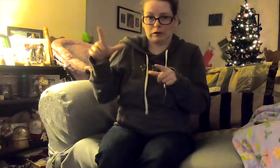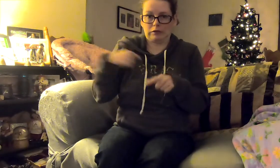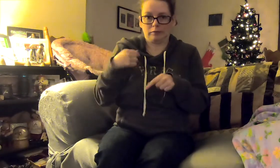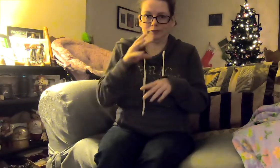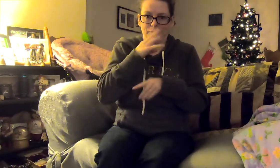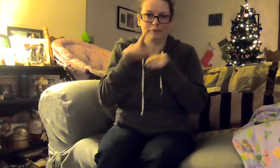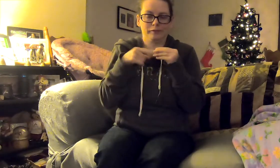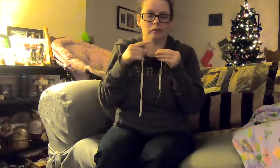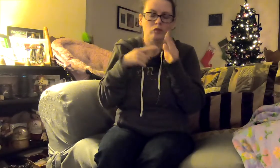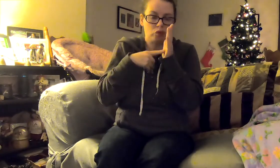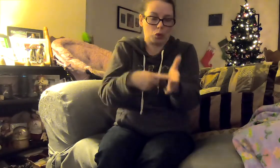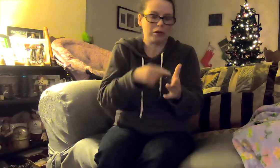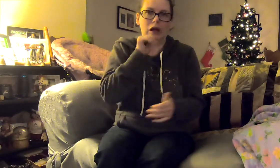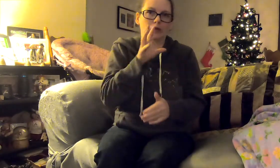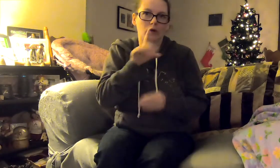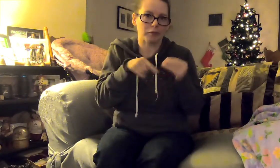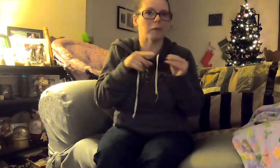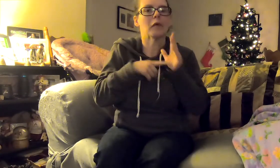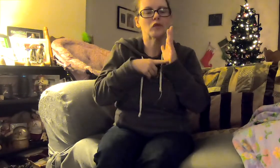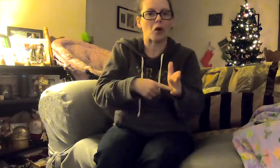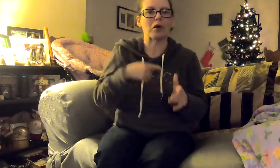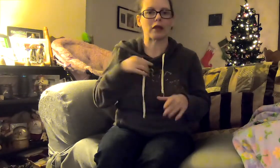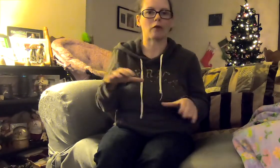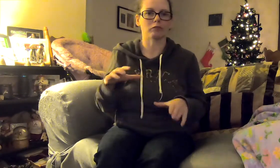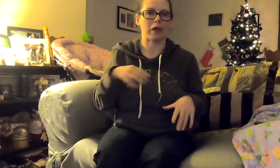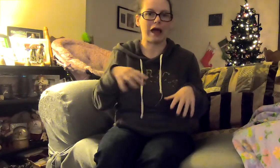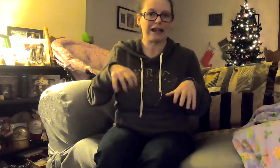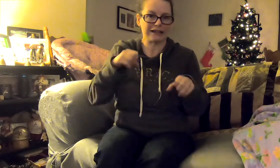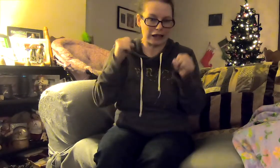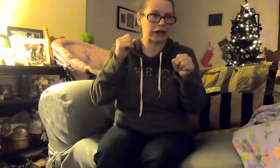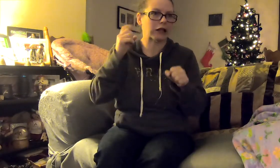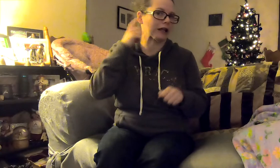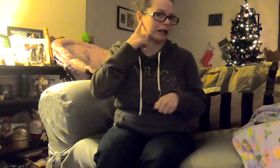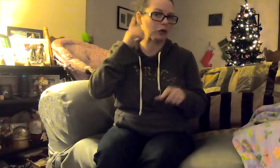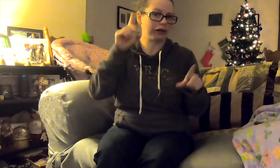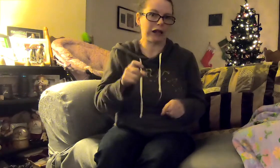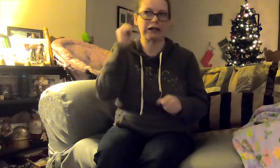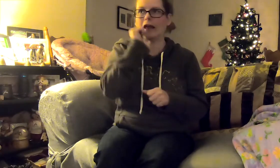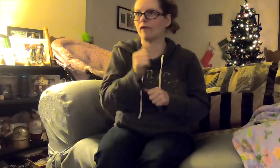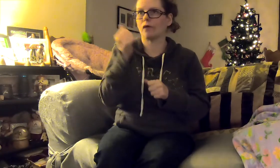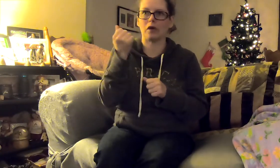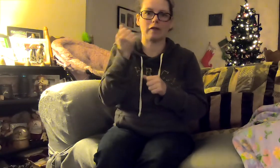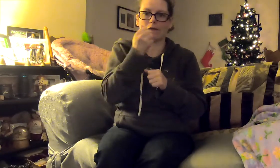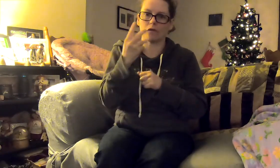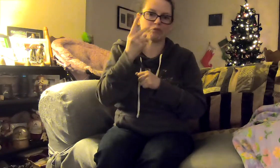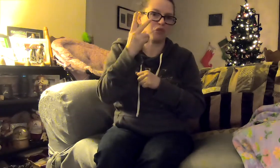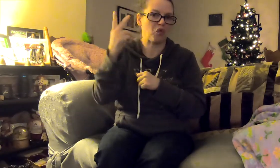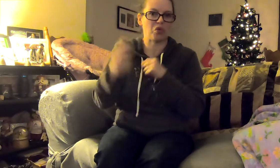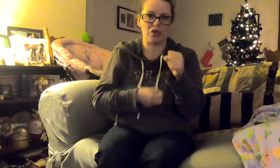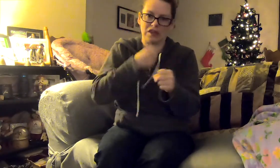This vlog I'm showing about taking a hearing test every 2-3 yearys